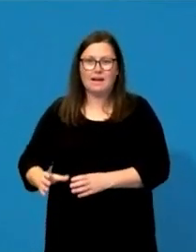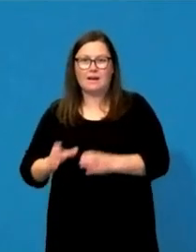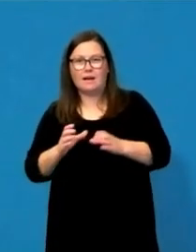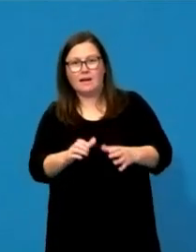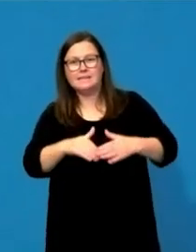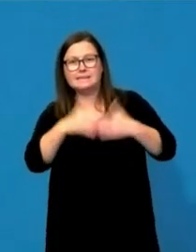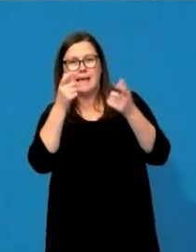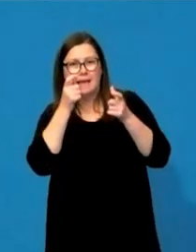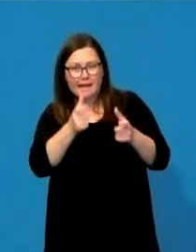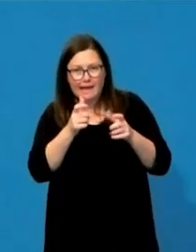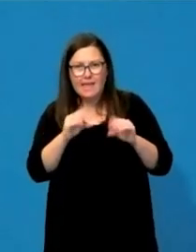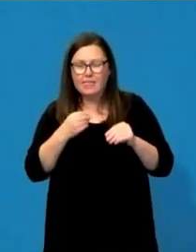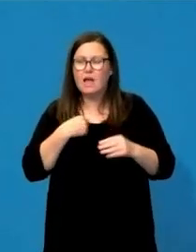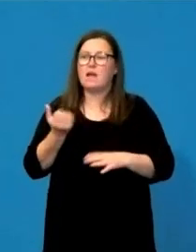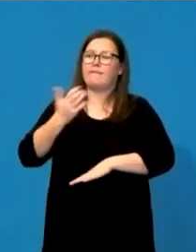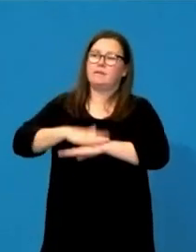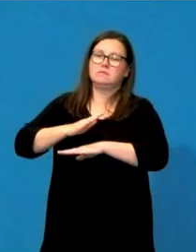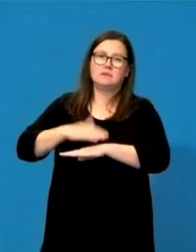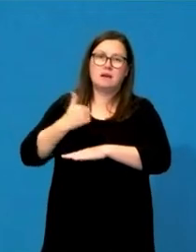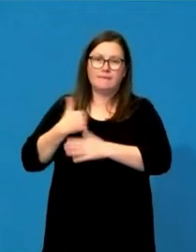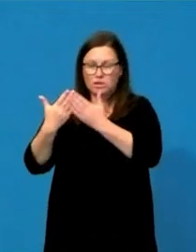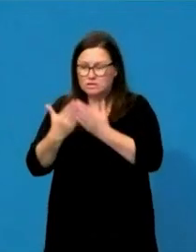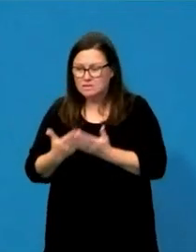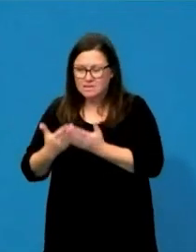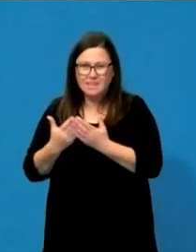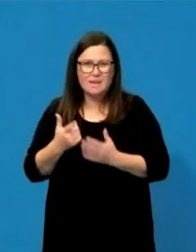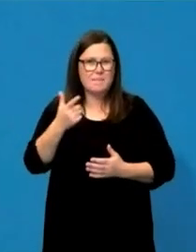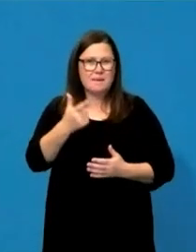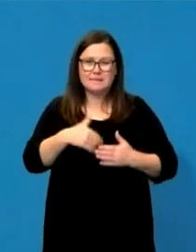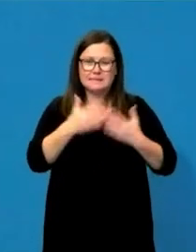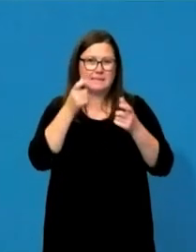of expensive with only one income because my partner's not working at the moment.